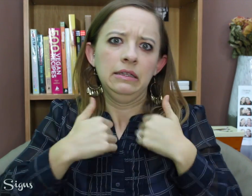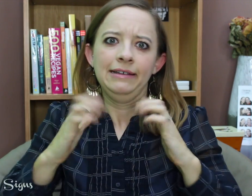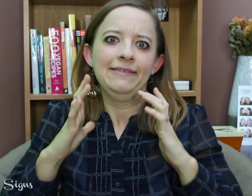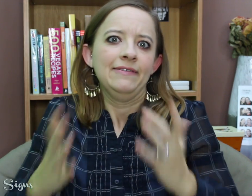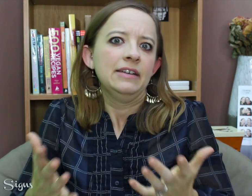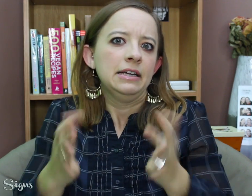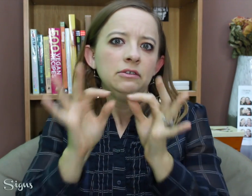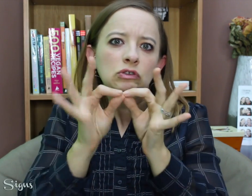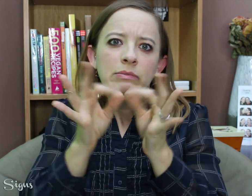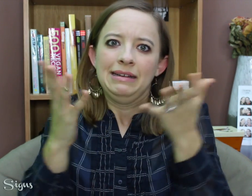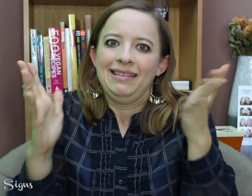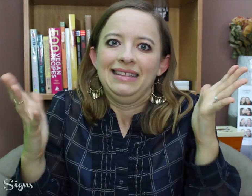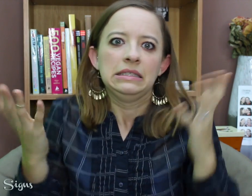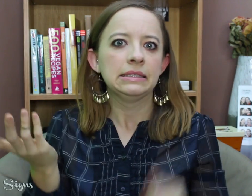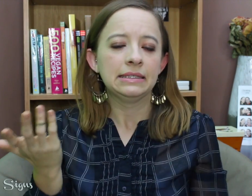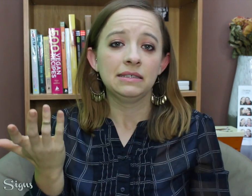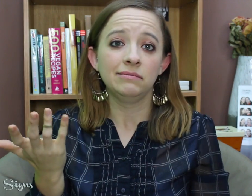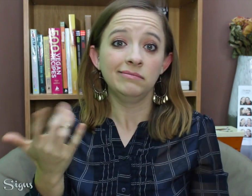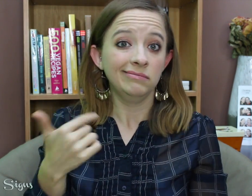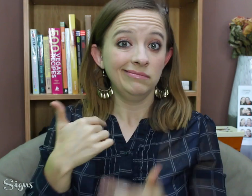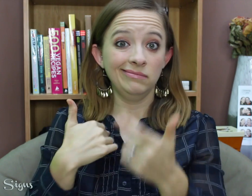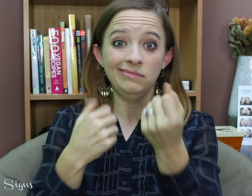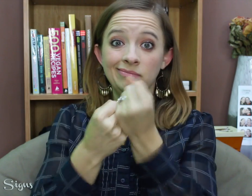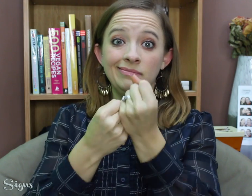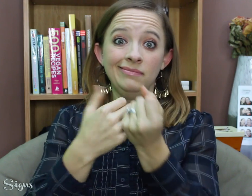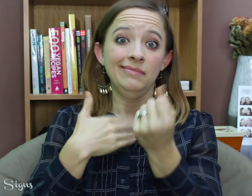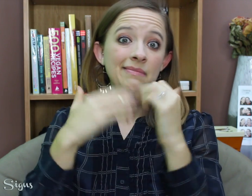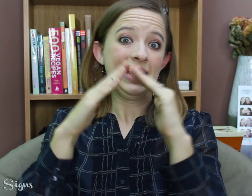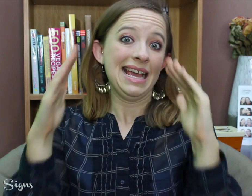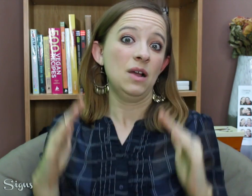I know a lot of interpreters in my area that their career is interpreting.